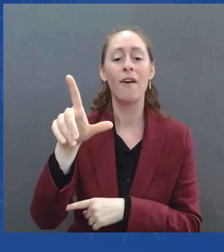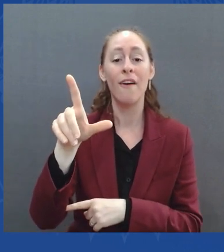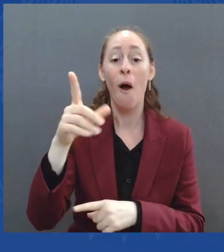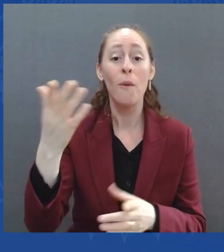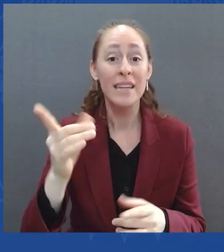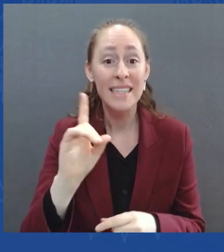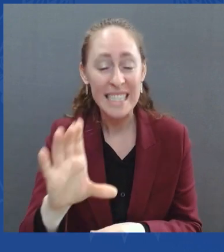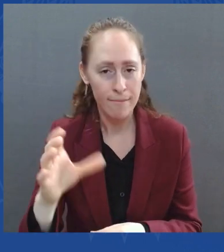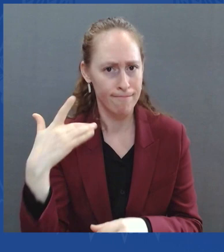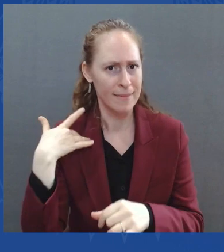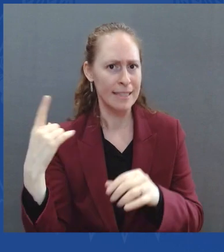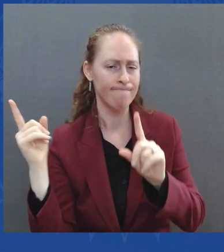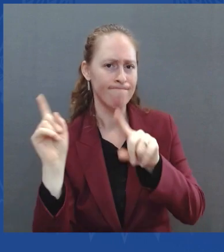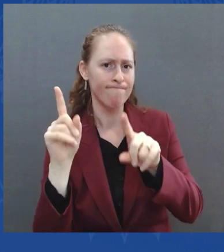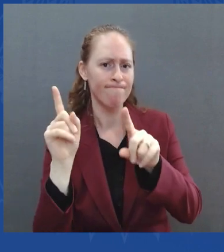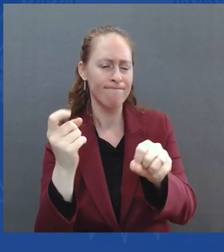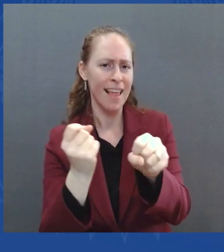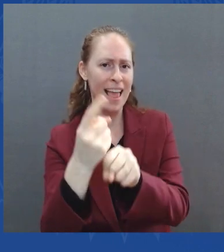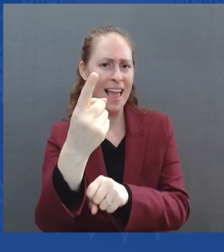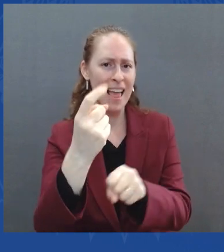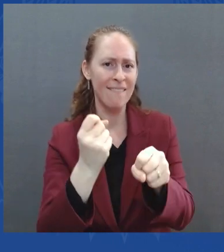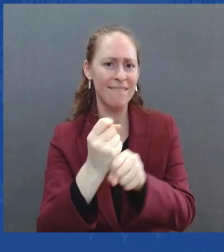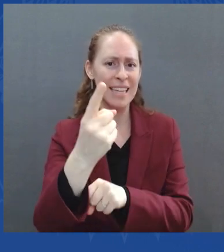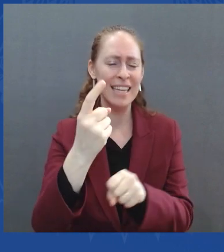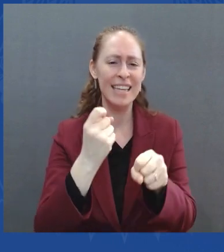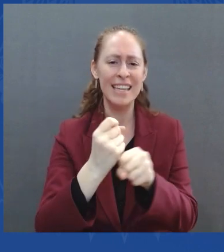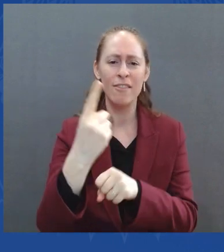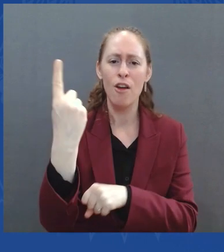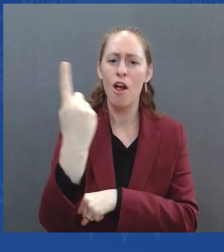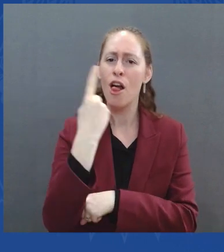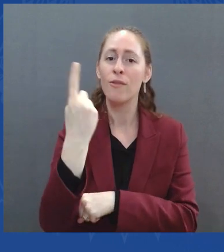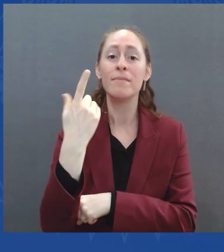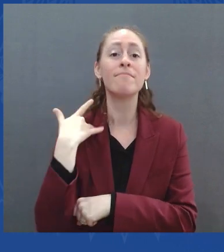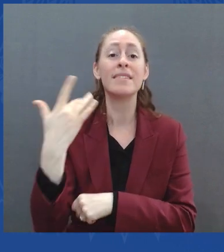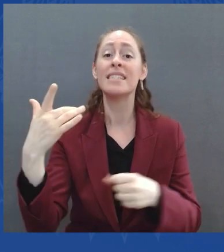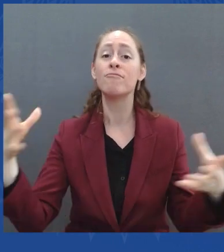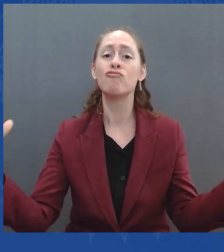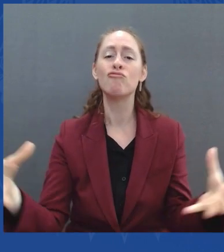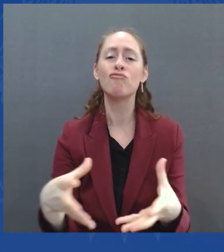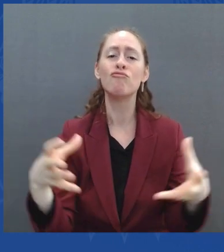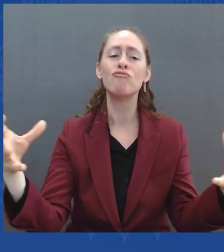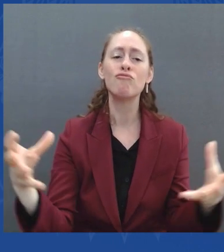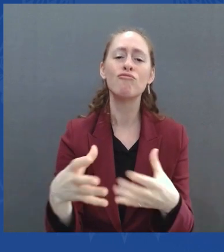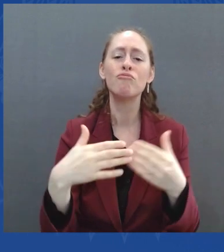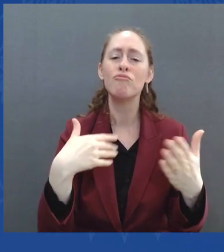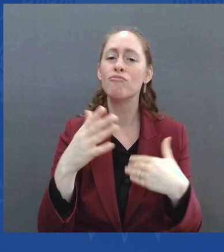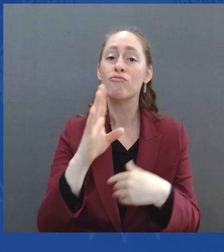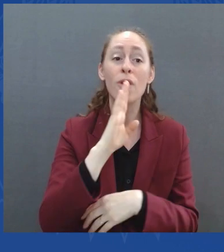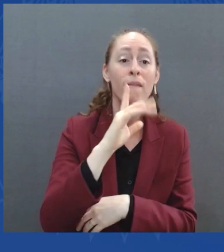carriers' breakfast or lunch or dinner -- I can't remember which. But it reminded me why I --